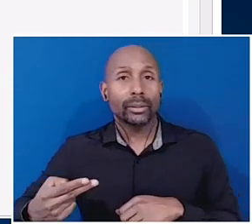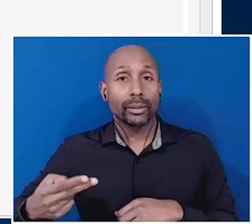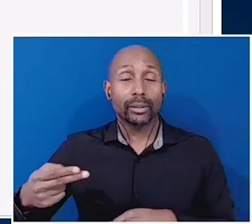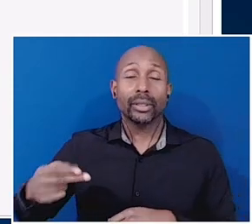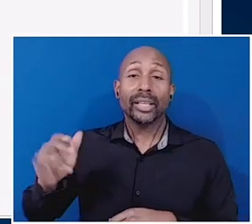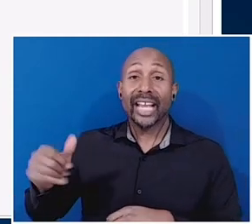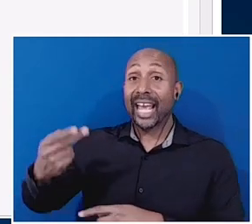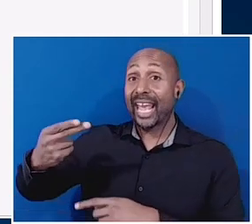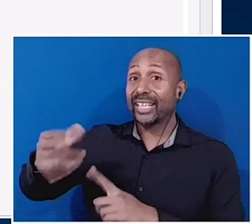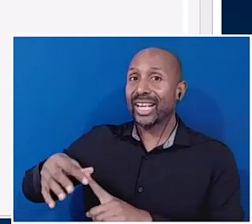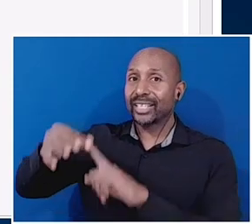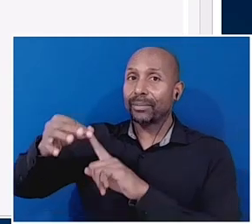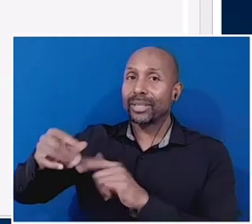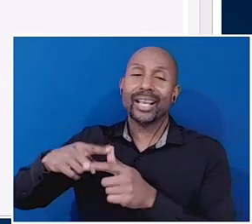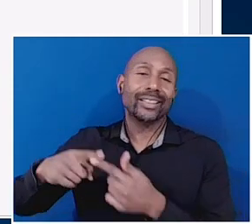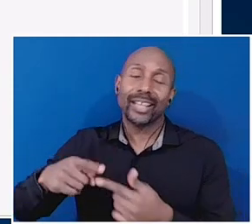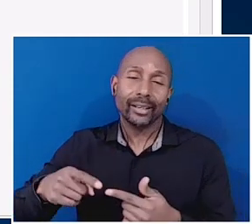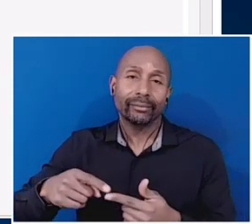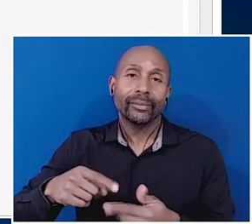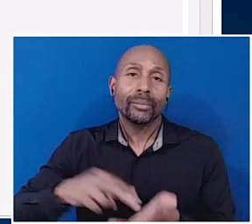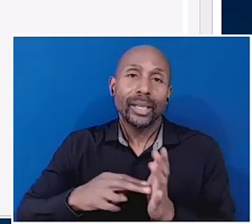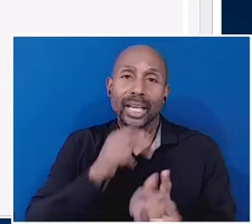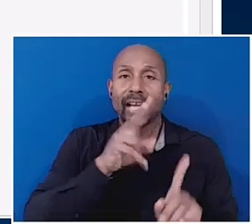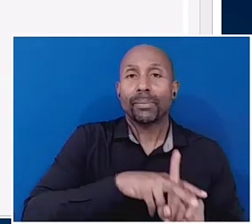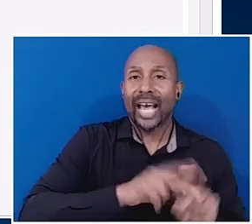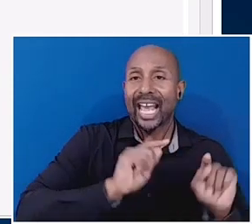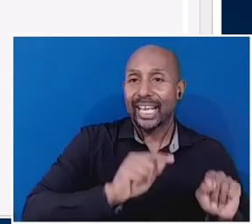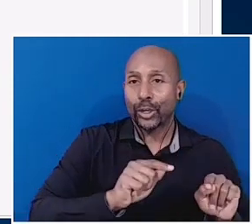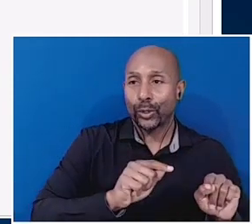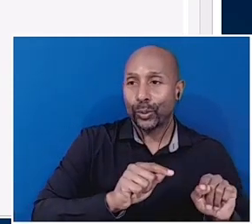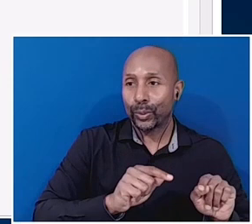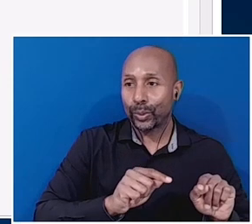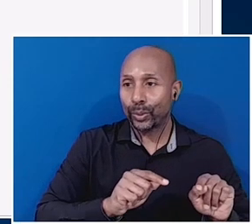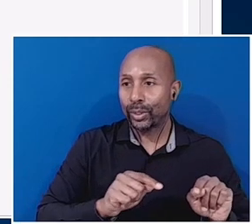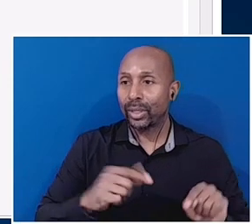apply here. Yeah. If it's an internship or externship